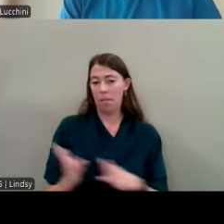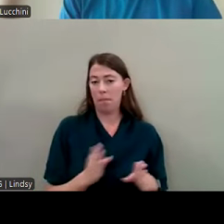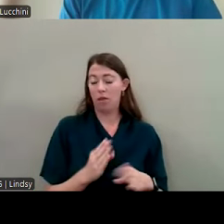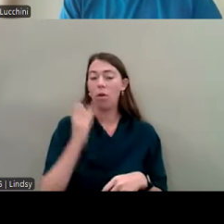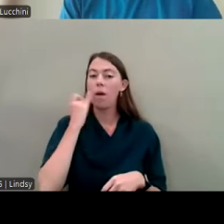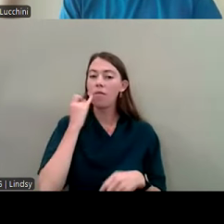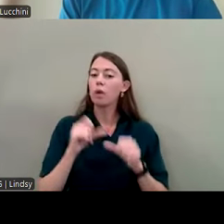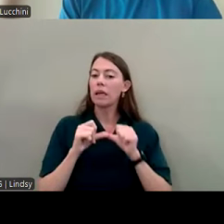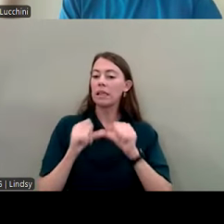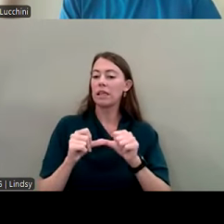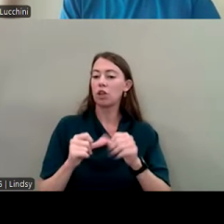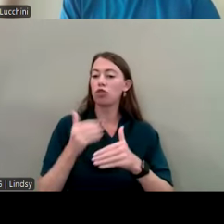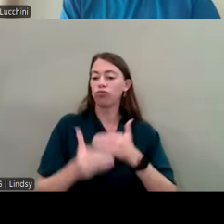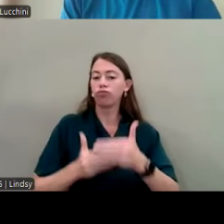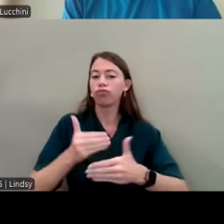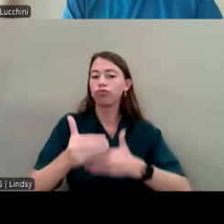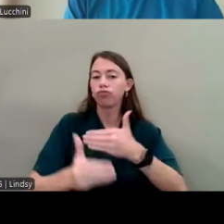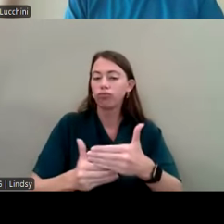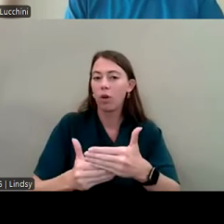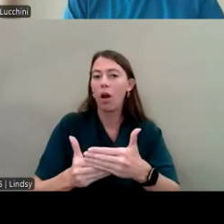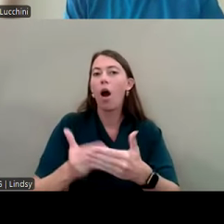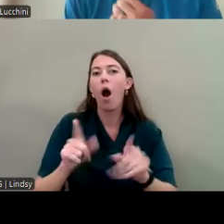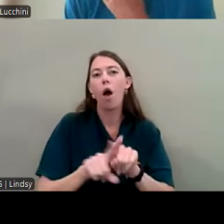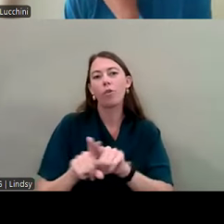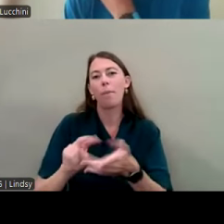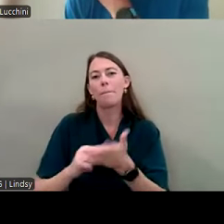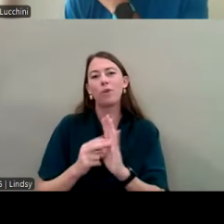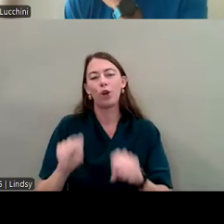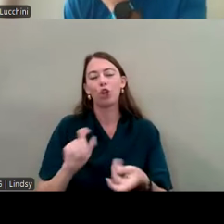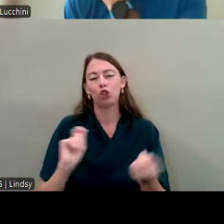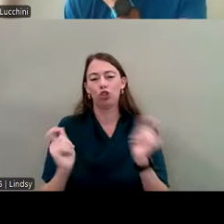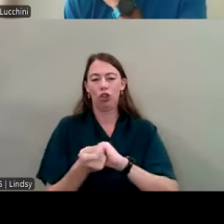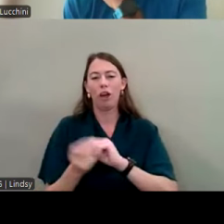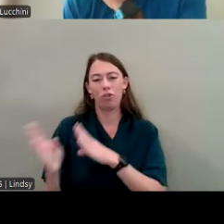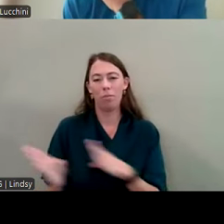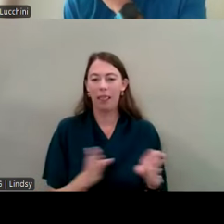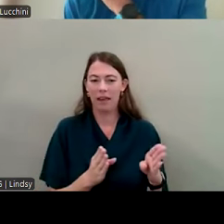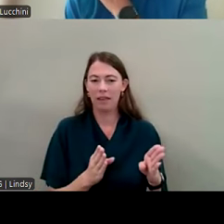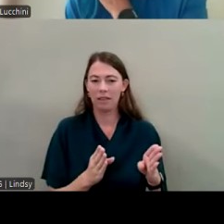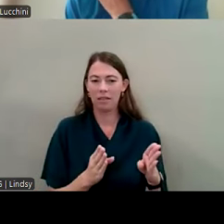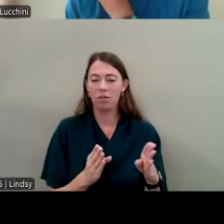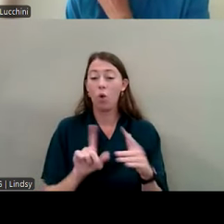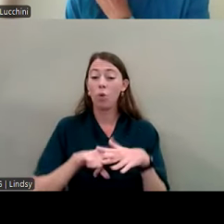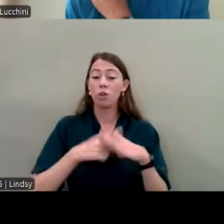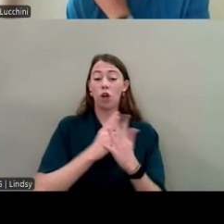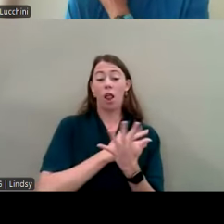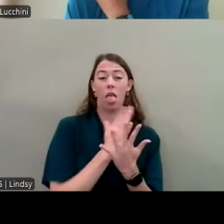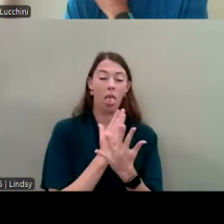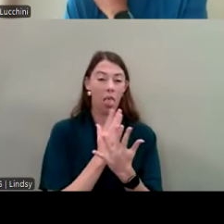we might want to change the plans. This is another characteristics of accessibility that involves in